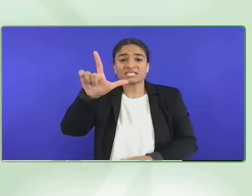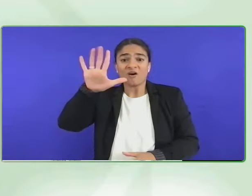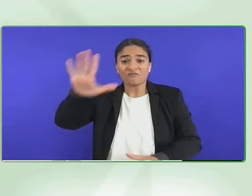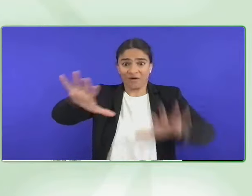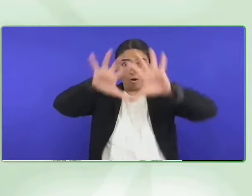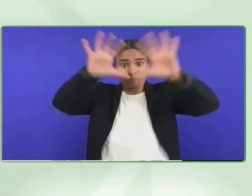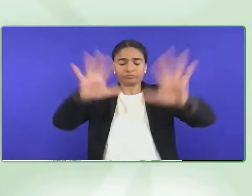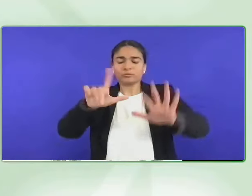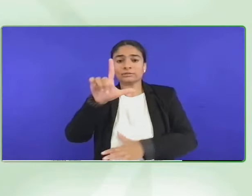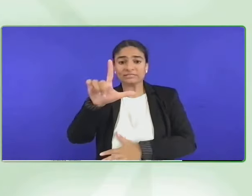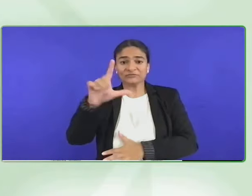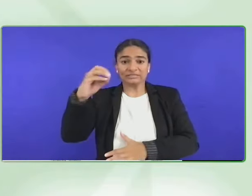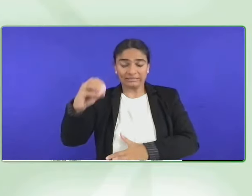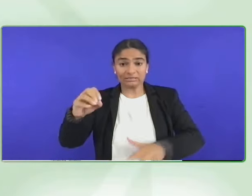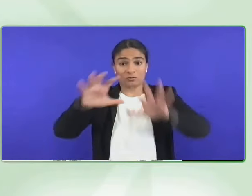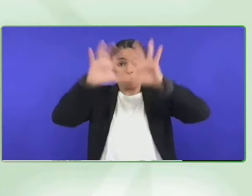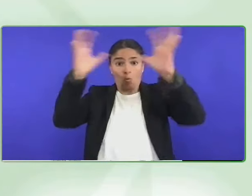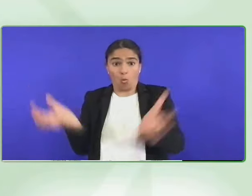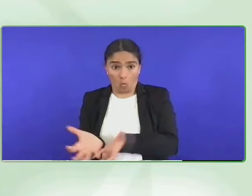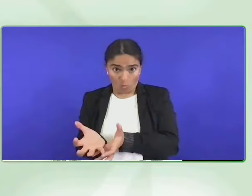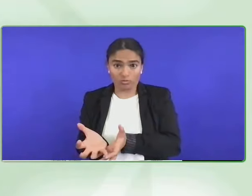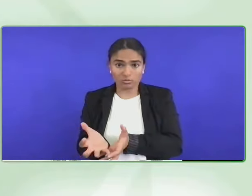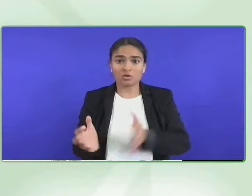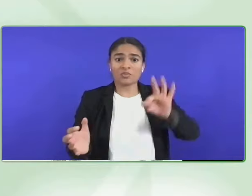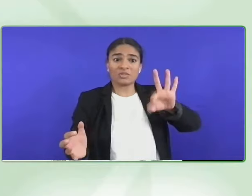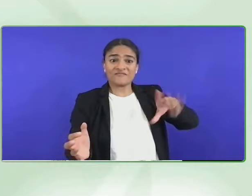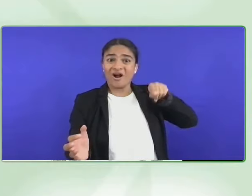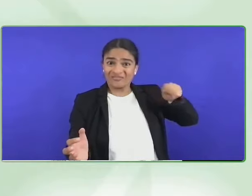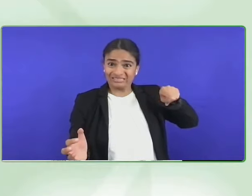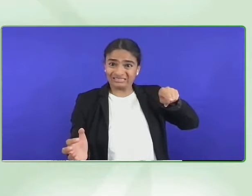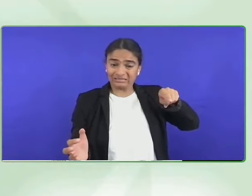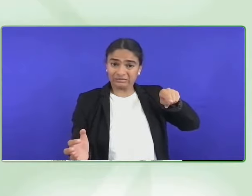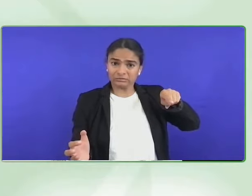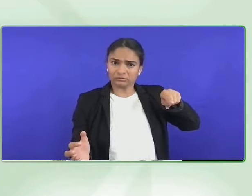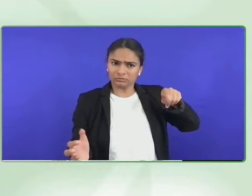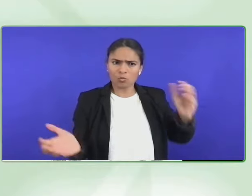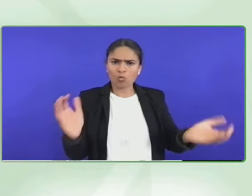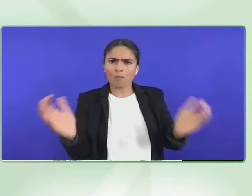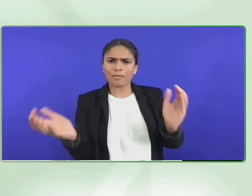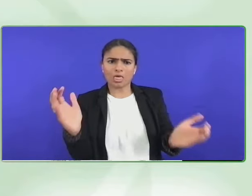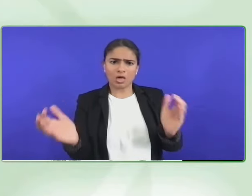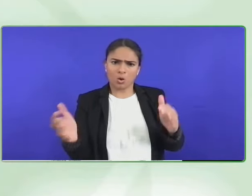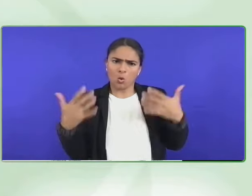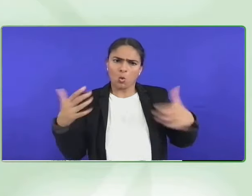Two sectors that have a limited income opportunity and a lot of